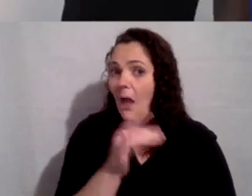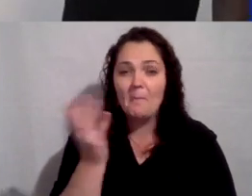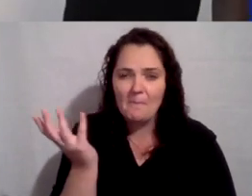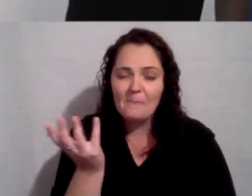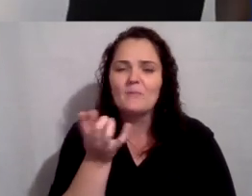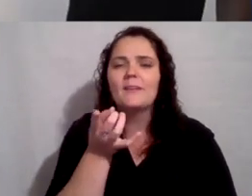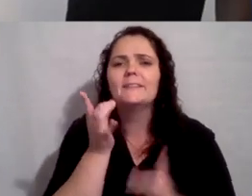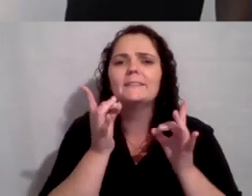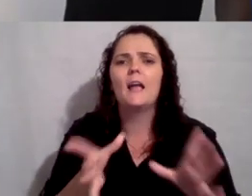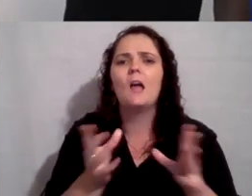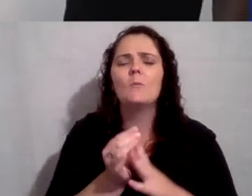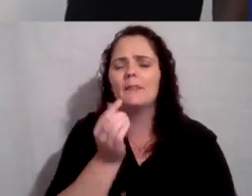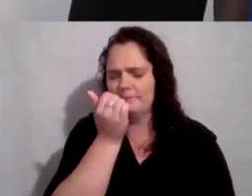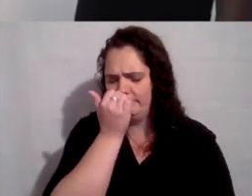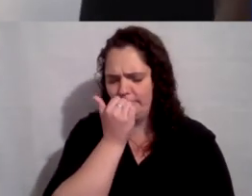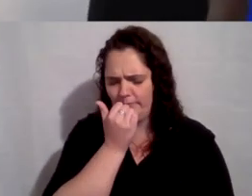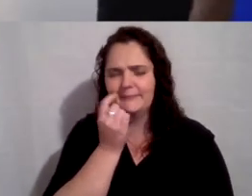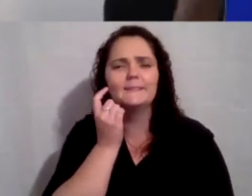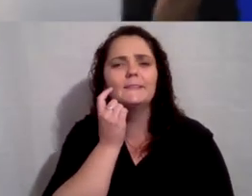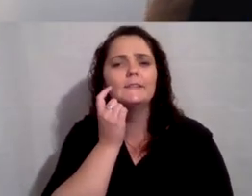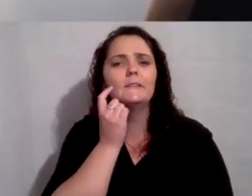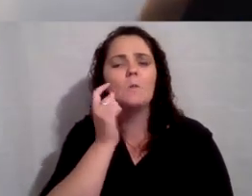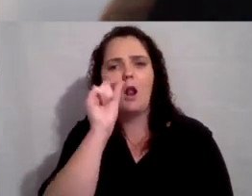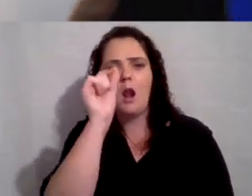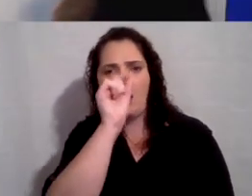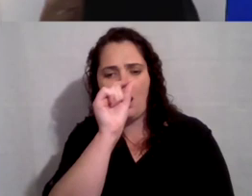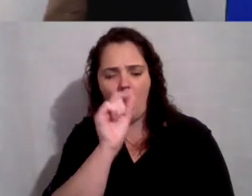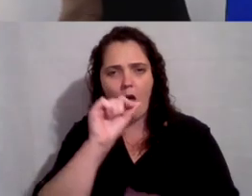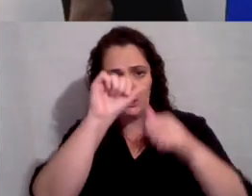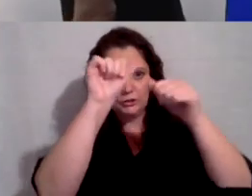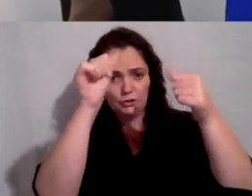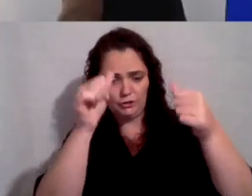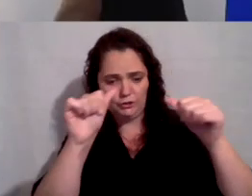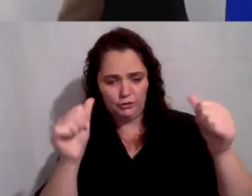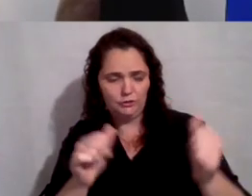very, very simple line contour alright so looking at both of them and